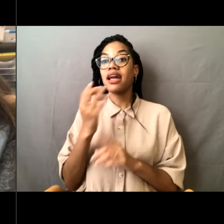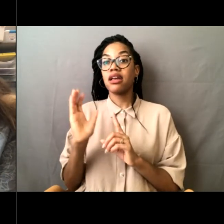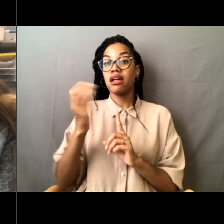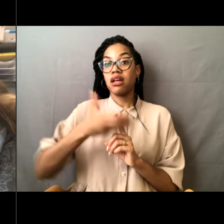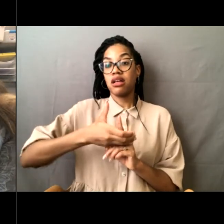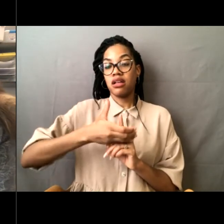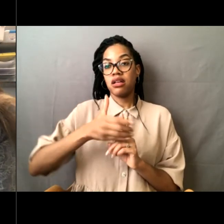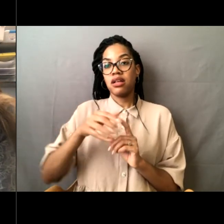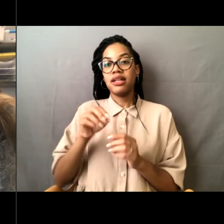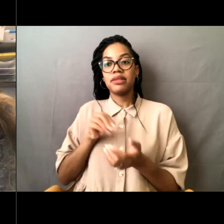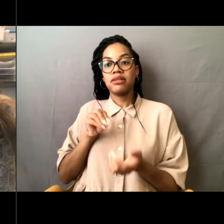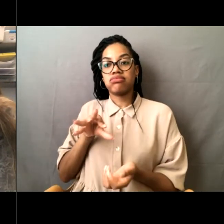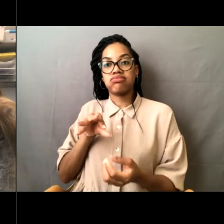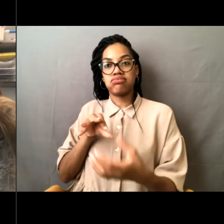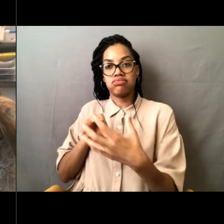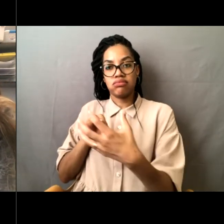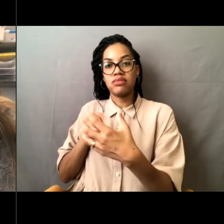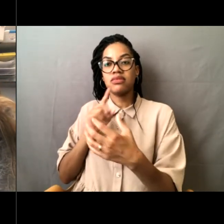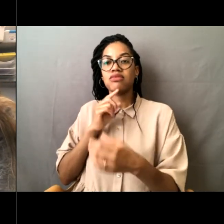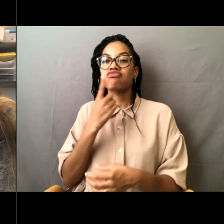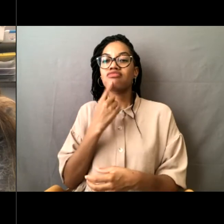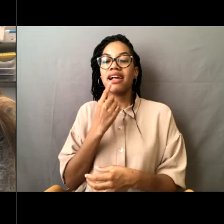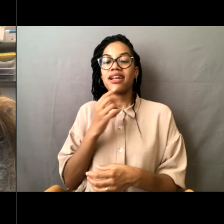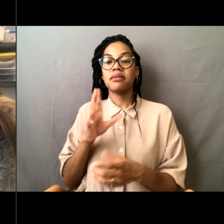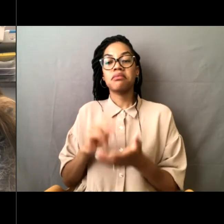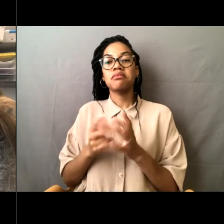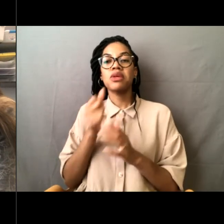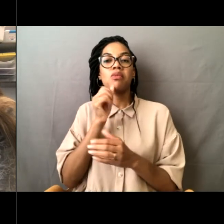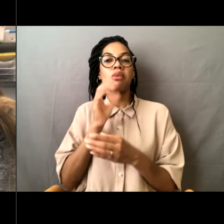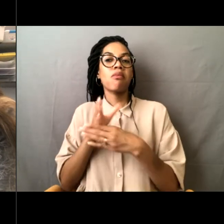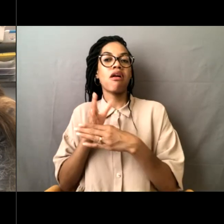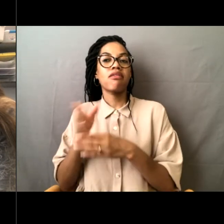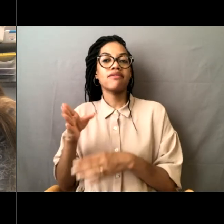so the technology is pretty is pretty quiet.